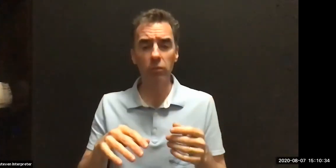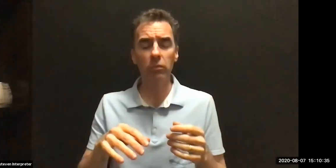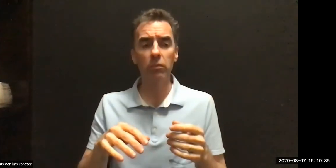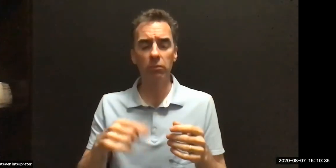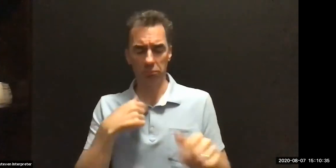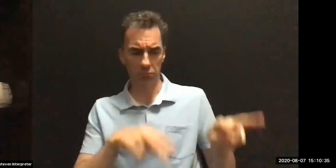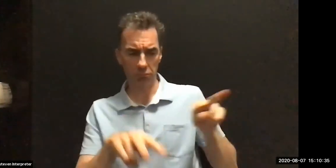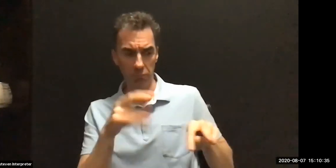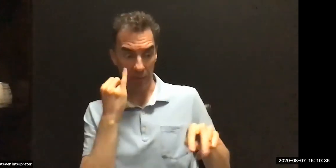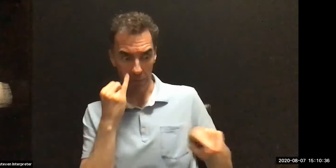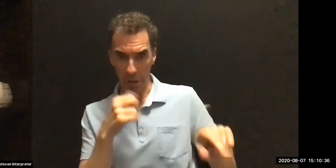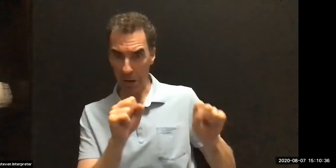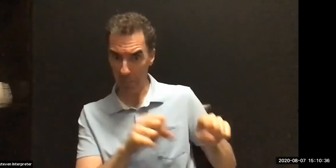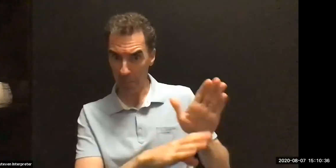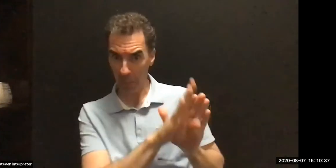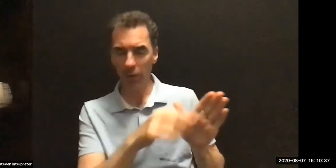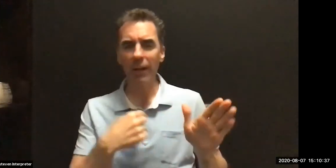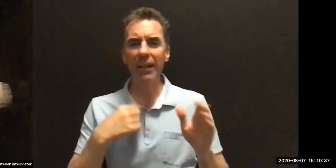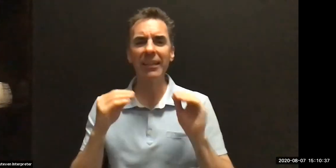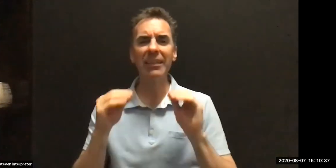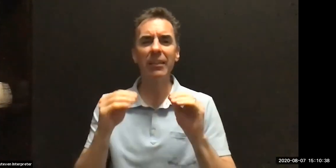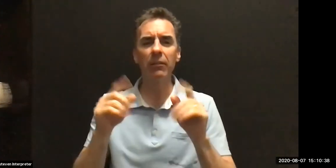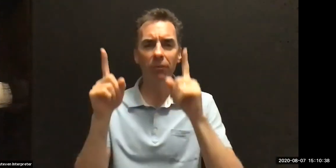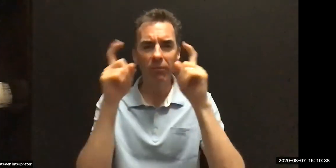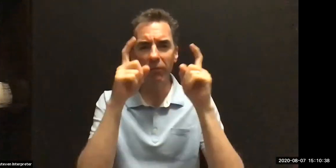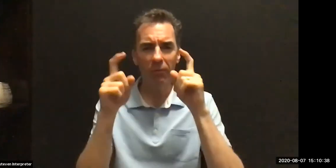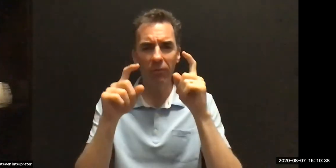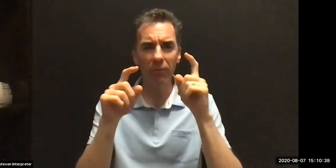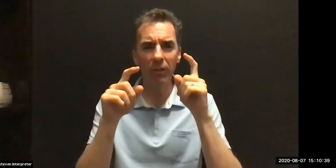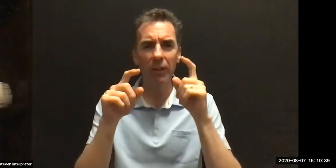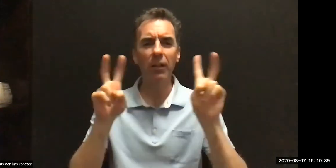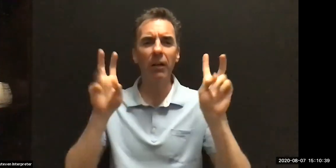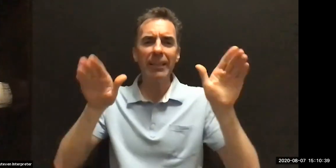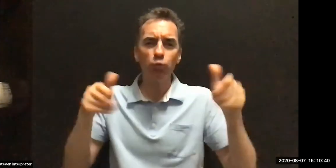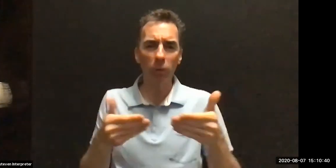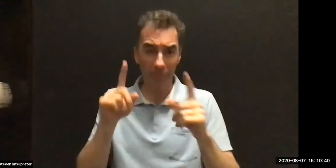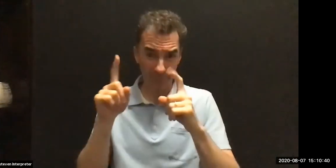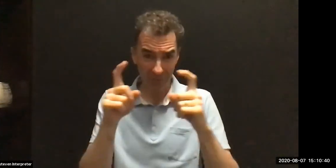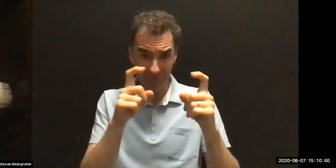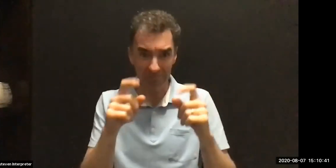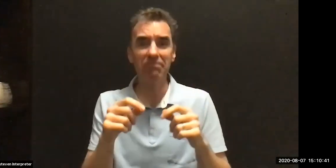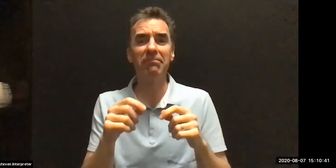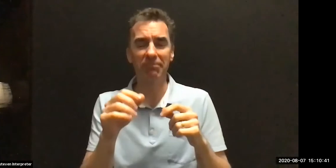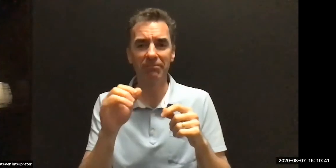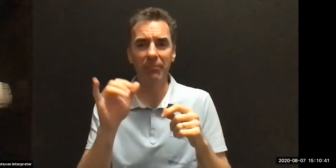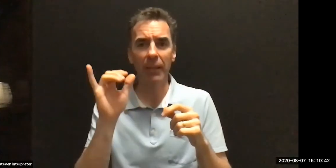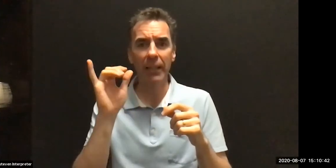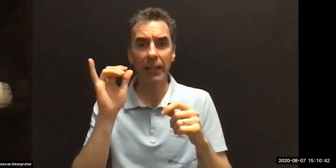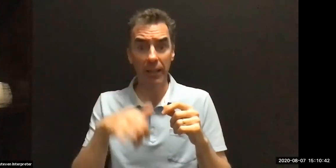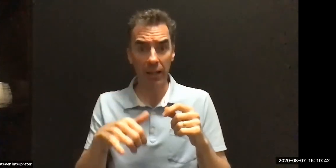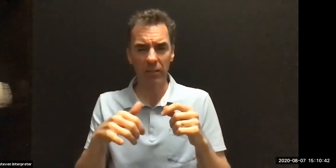Marjorie CarletEdmonds: I teach photo five introduction to photography me. So it's a very broad like a lot of people are not going to be photographer, you can